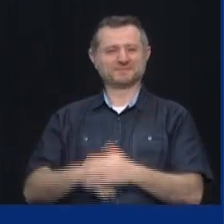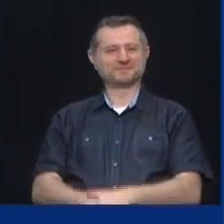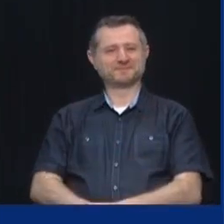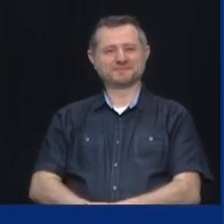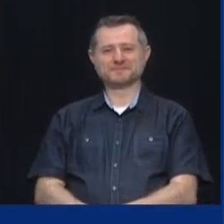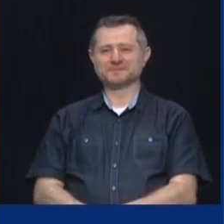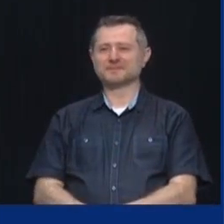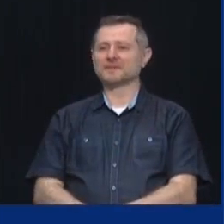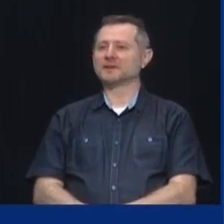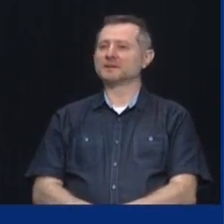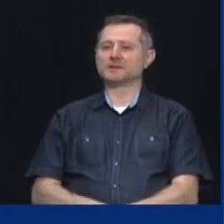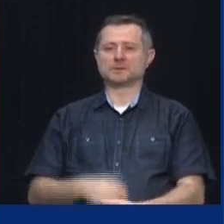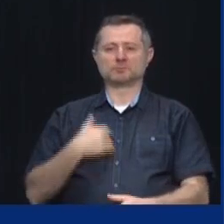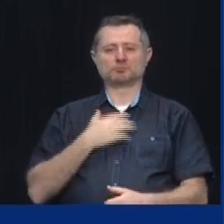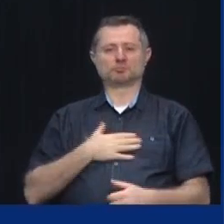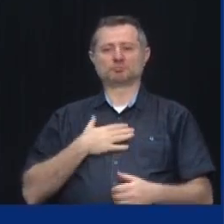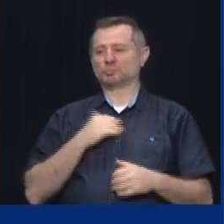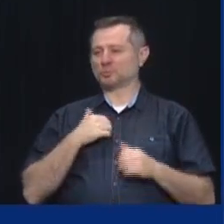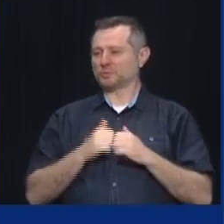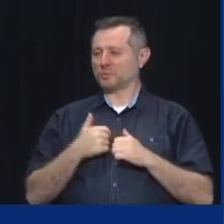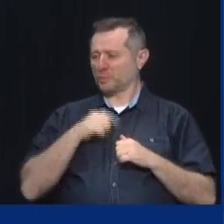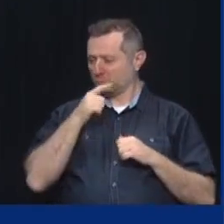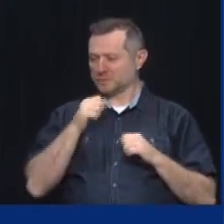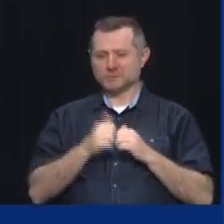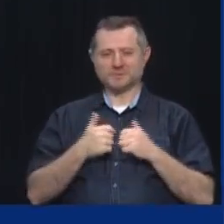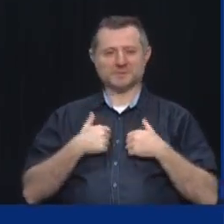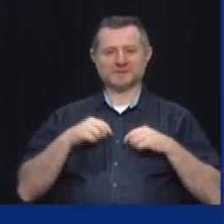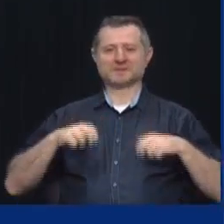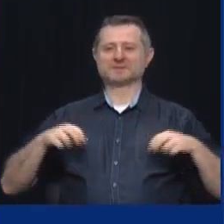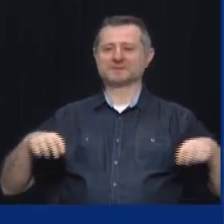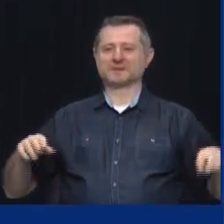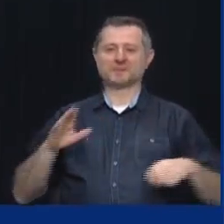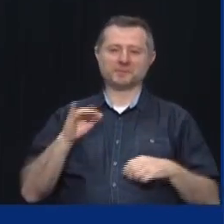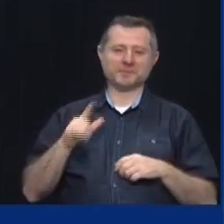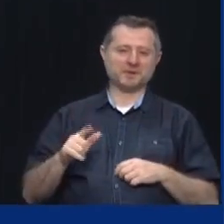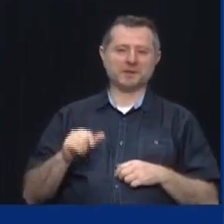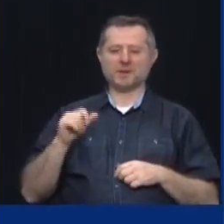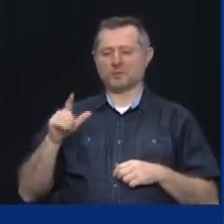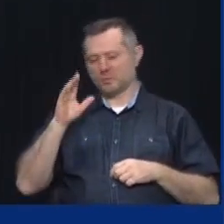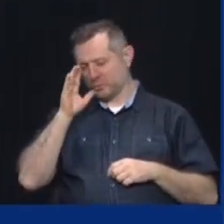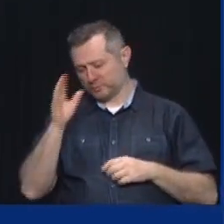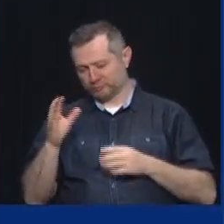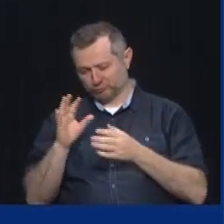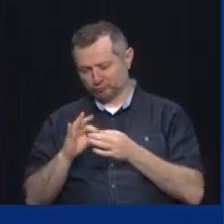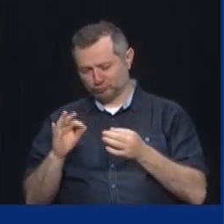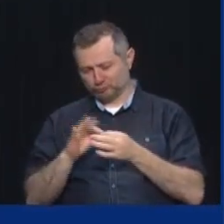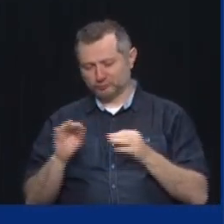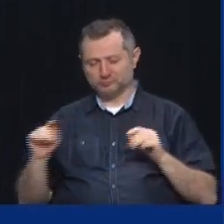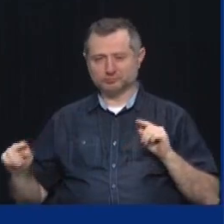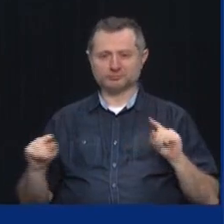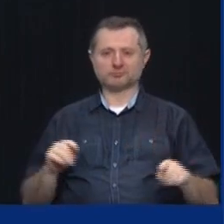AND THAT IS WHAT THESE GENTLEMEN ACCOMPLISHED. THAT IS A FACT AND YOU CAN'T